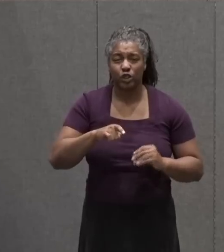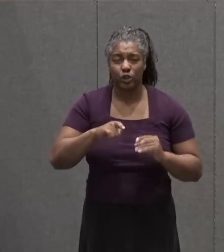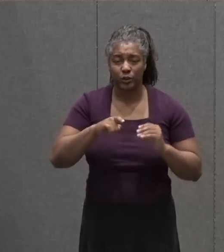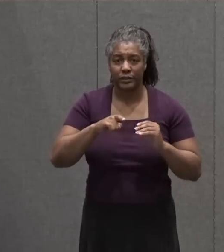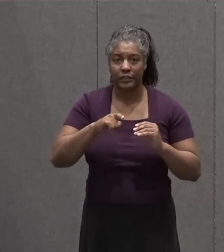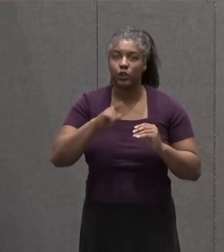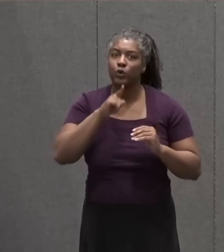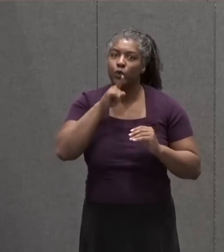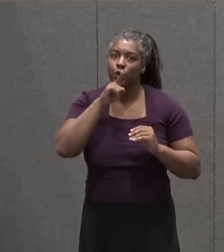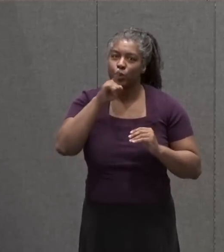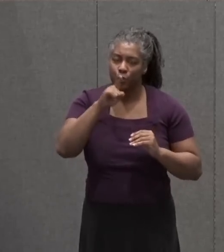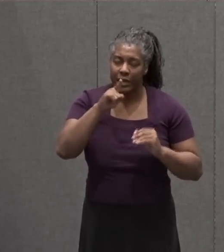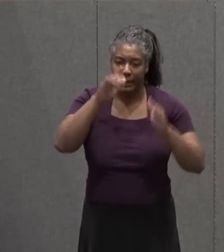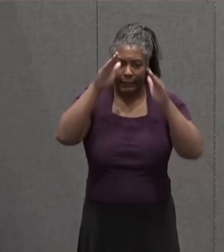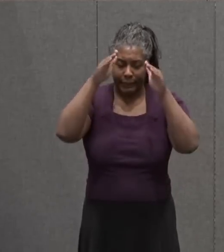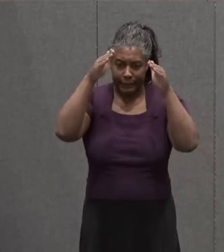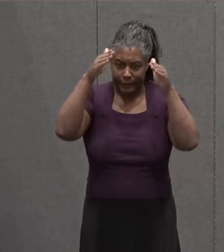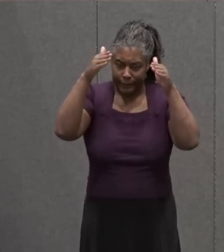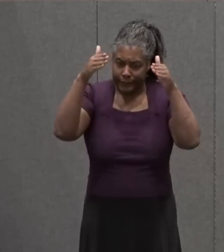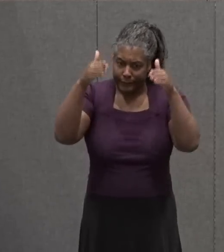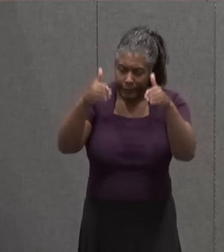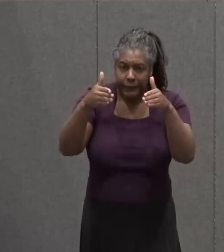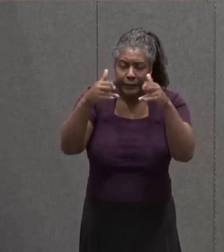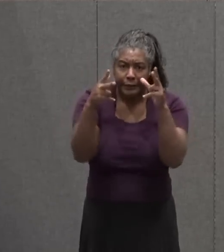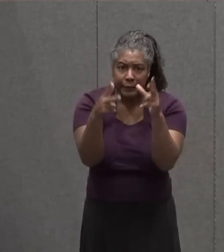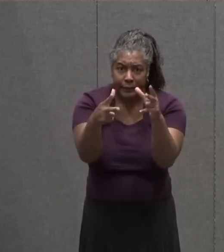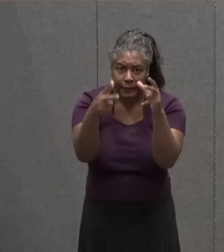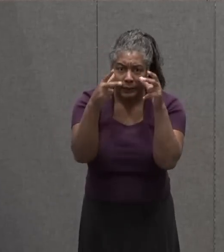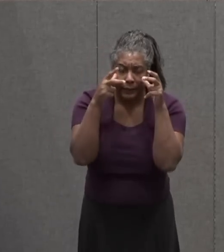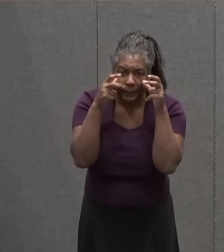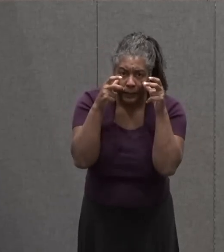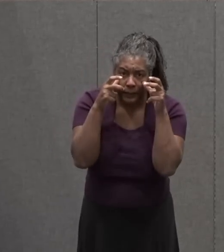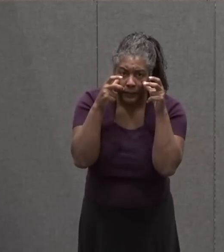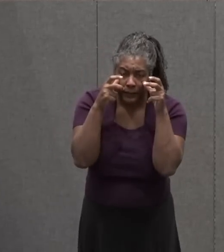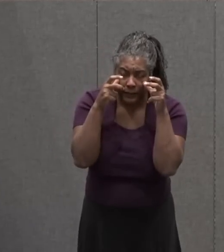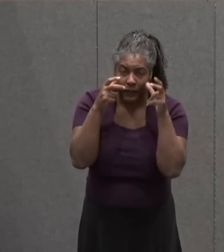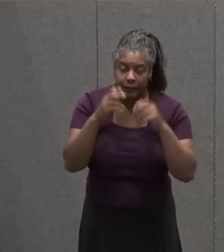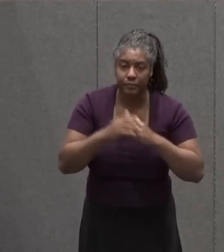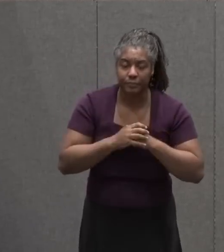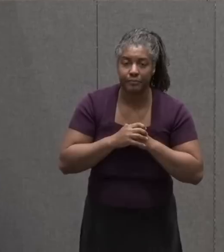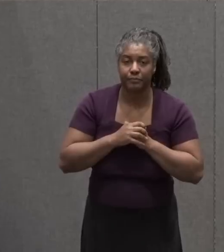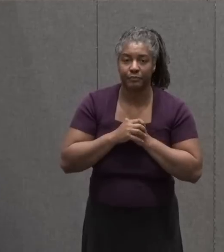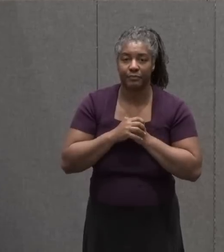There's some things we can do to help us focus, maybe you already do these things,